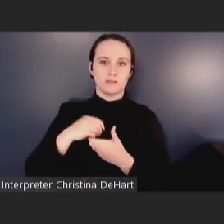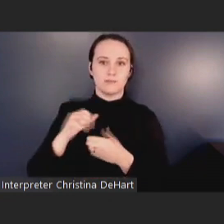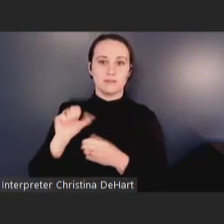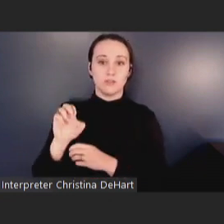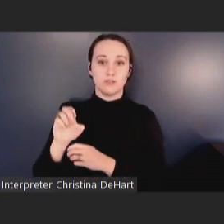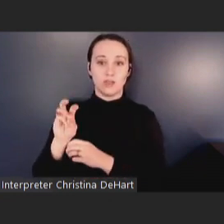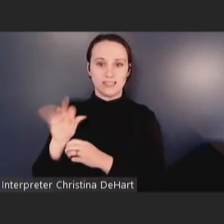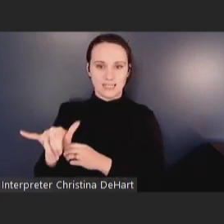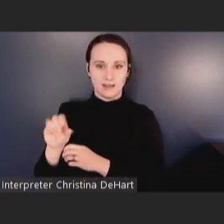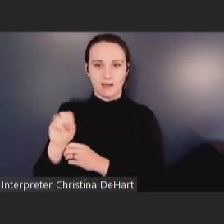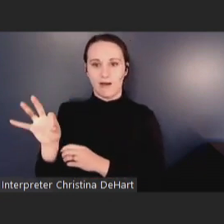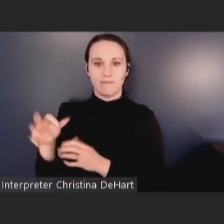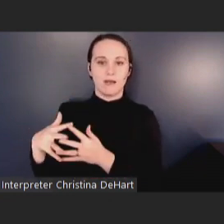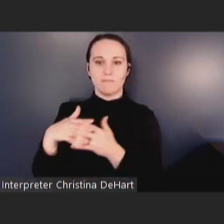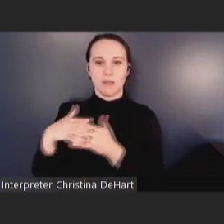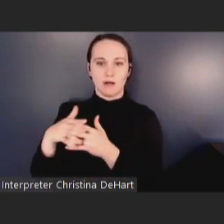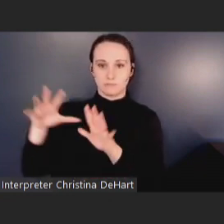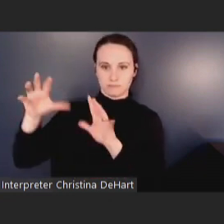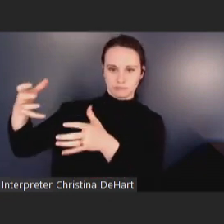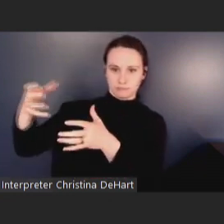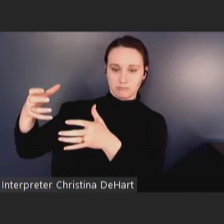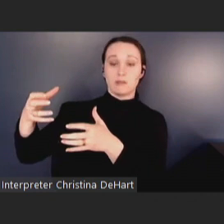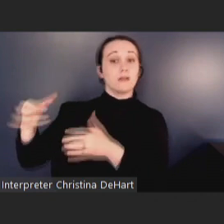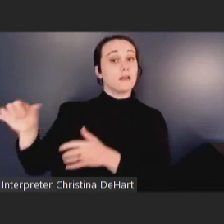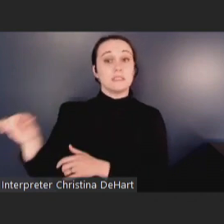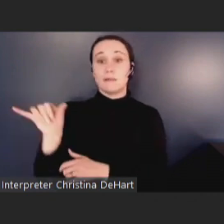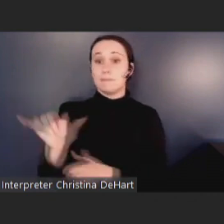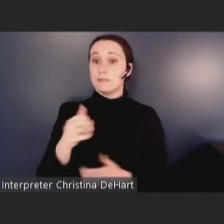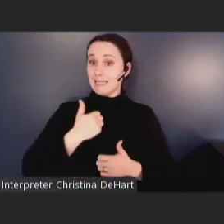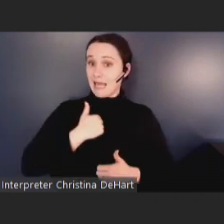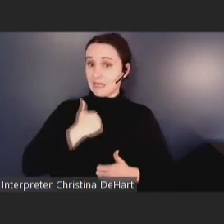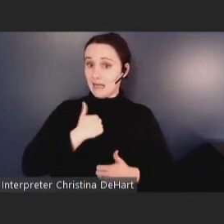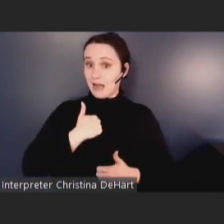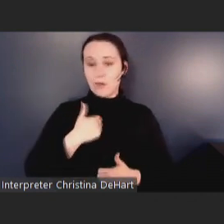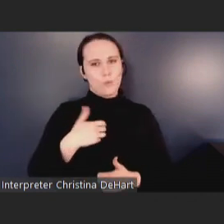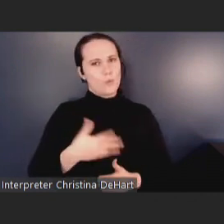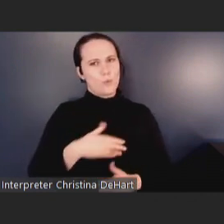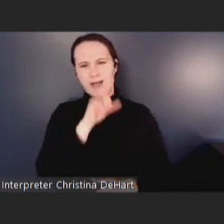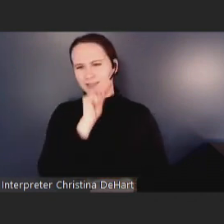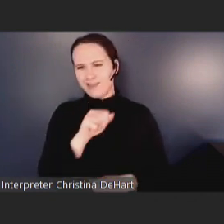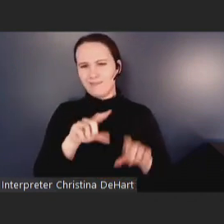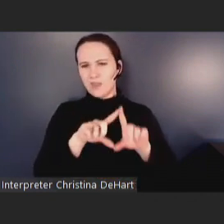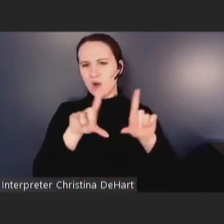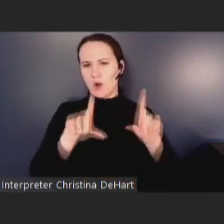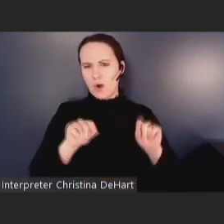actually creating, similar to what was done in Canada, and I love those cards that you provided,